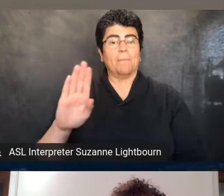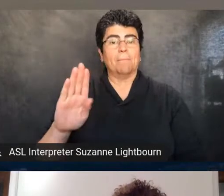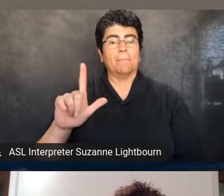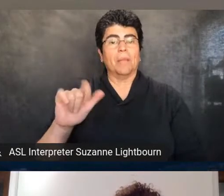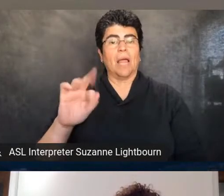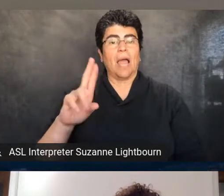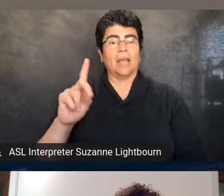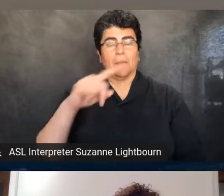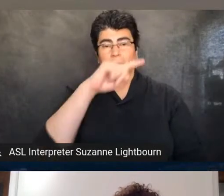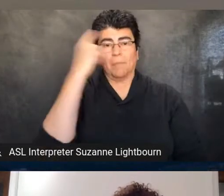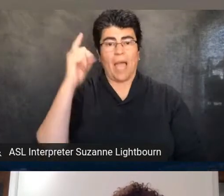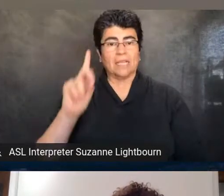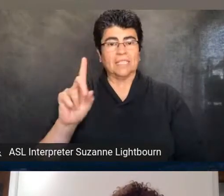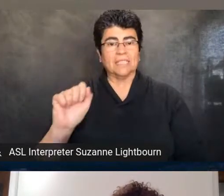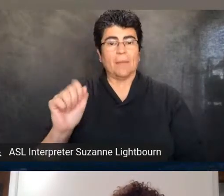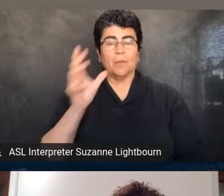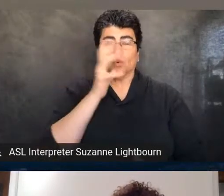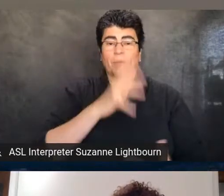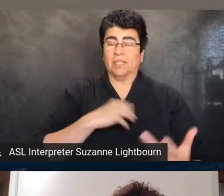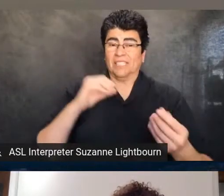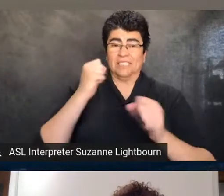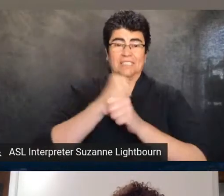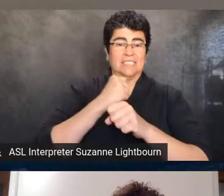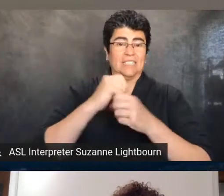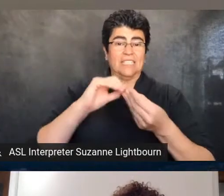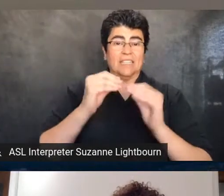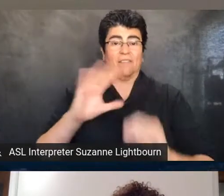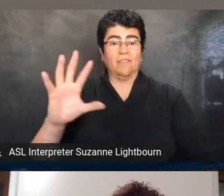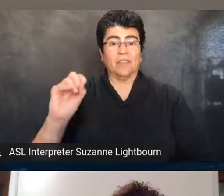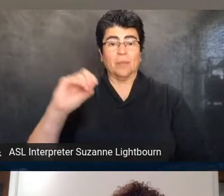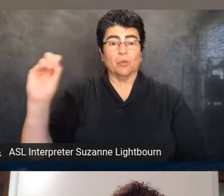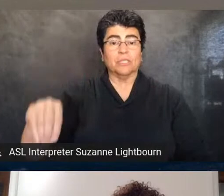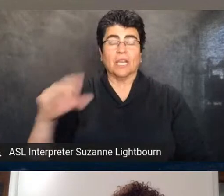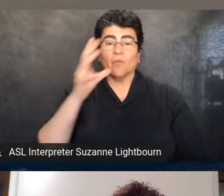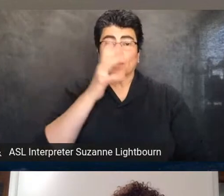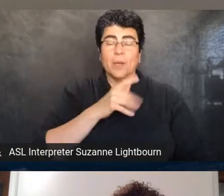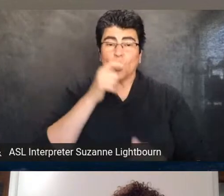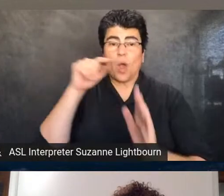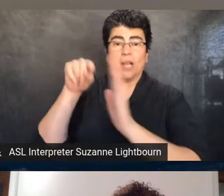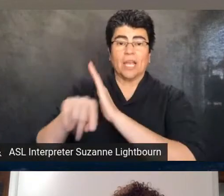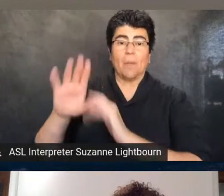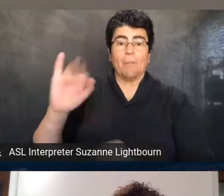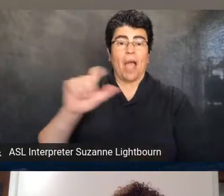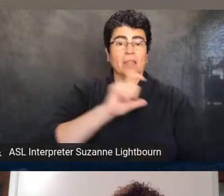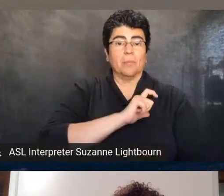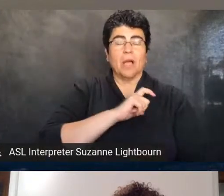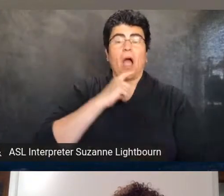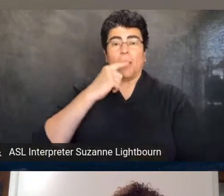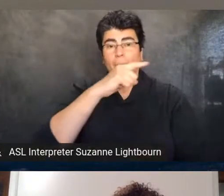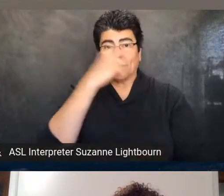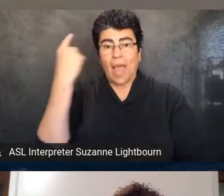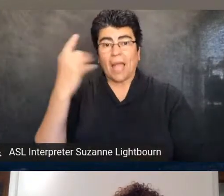and statistically, 50 percent of the people that are killed by the police are black and disabled,